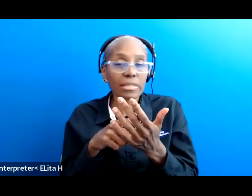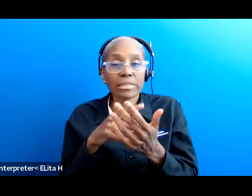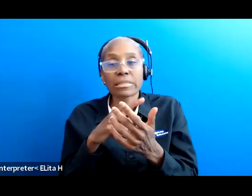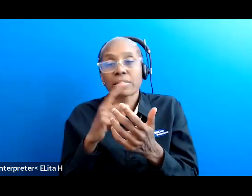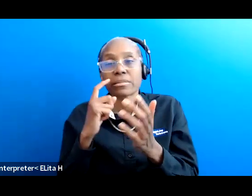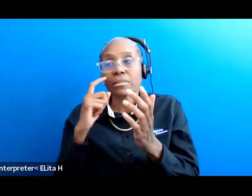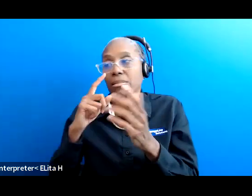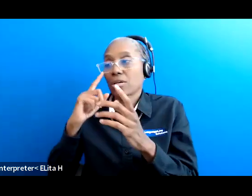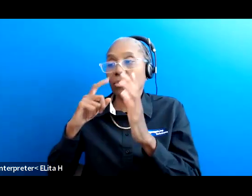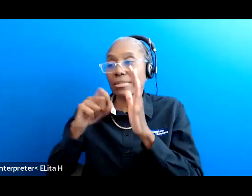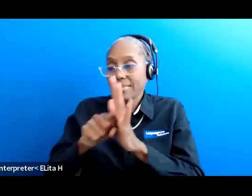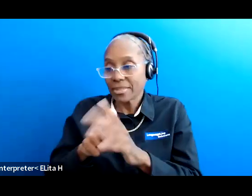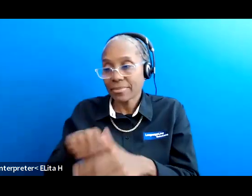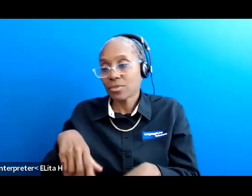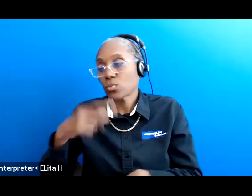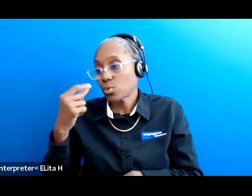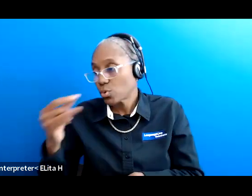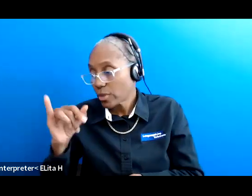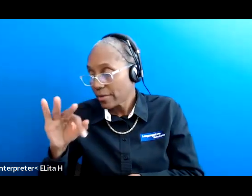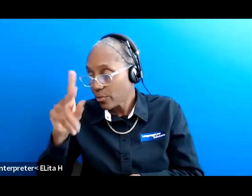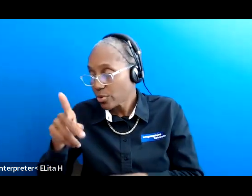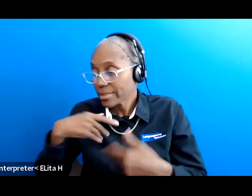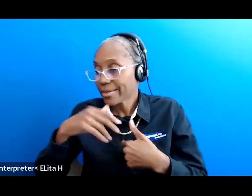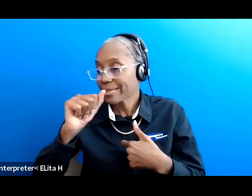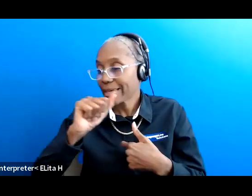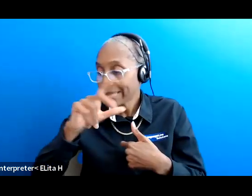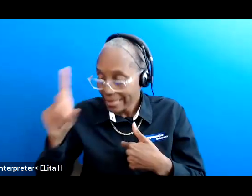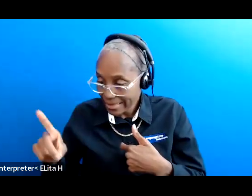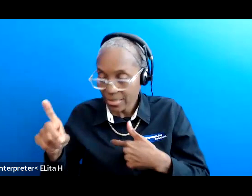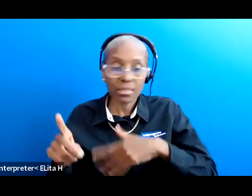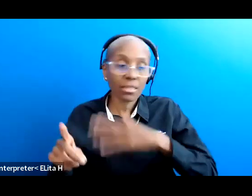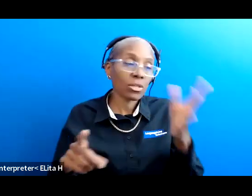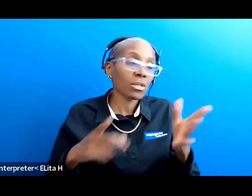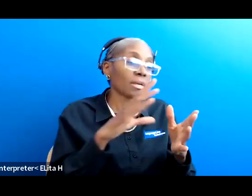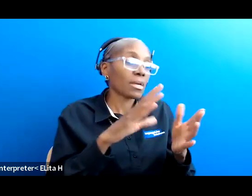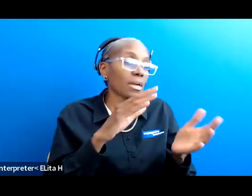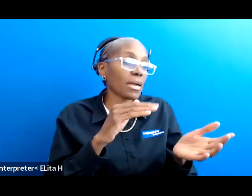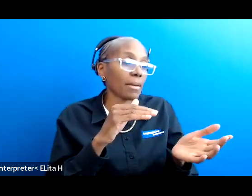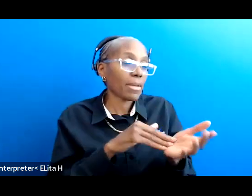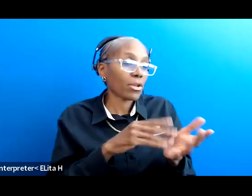It has what to do if somebody has AD and it has the medical references to why you need to do this.